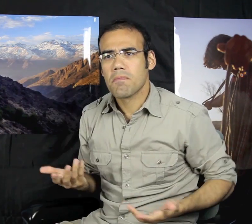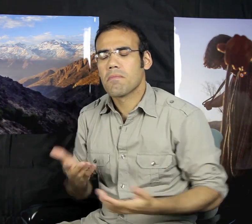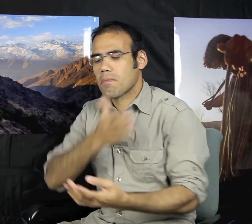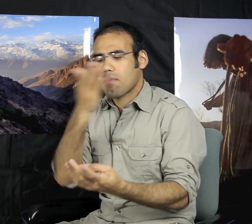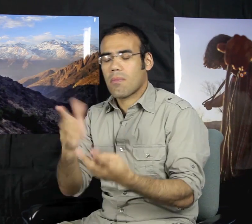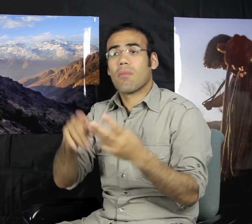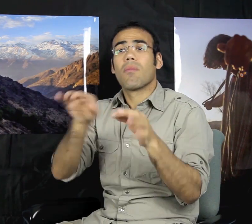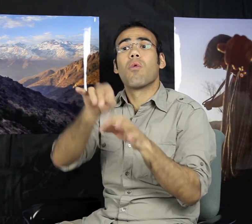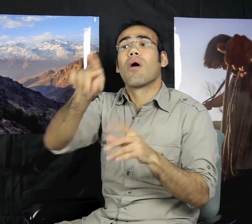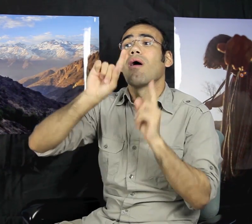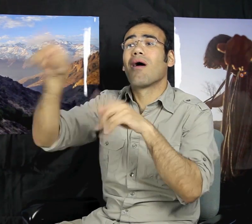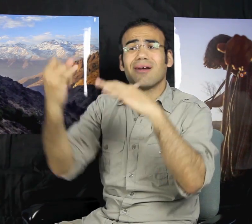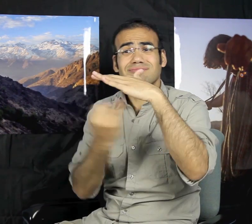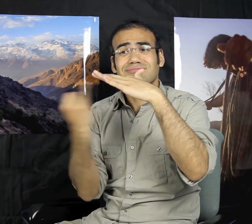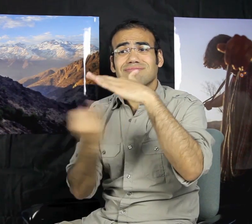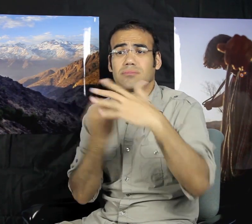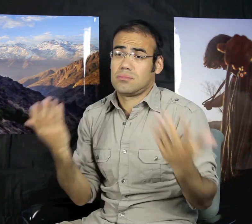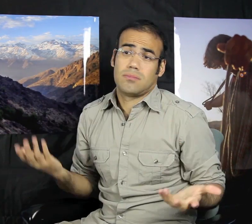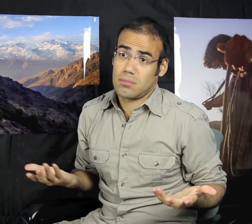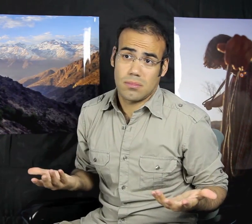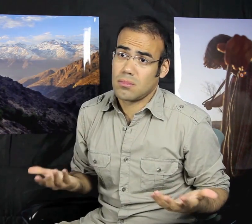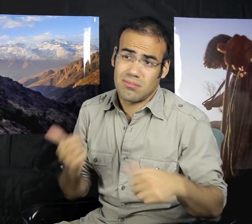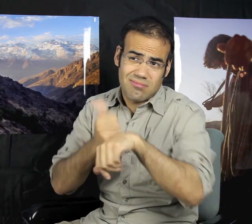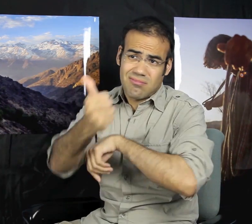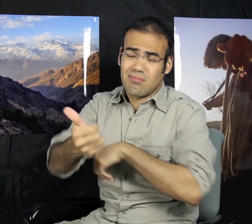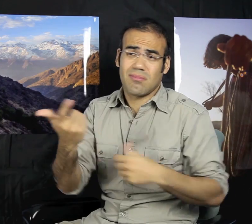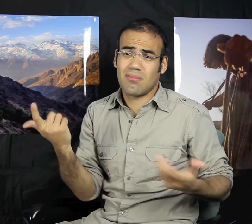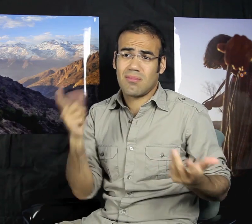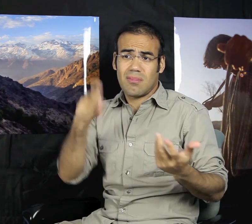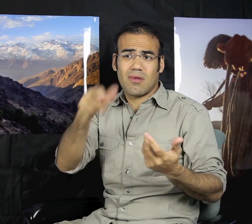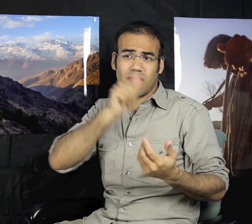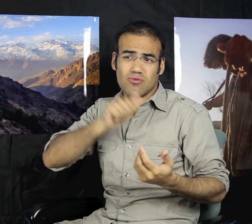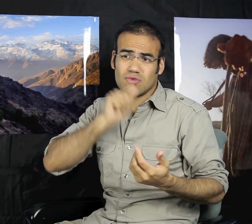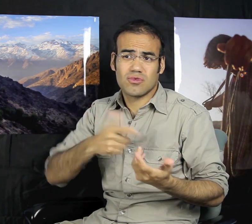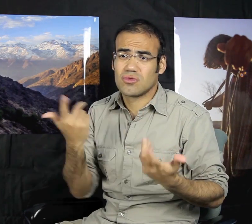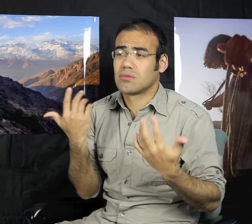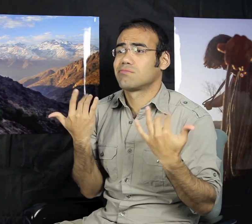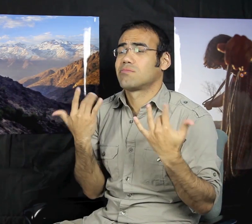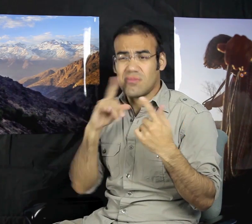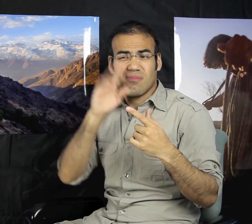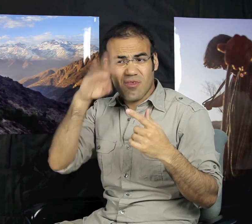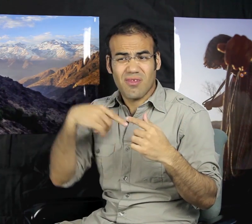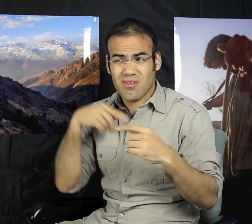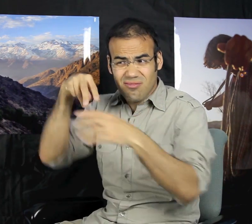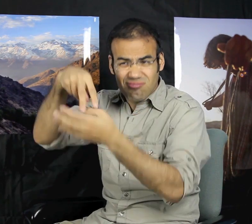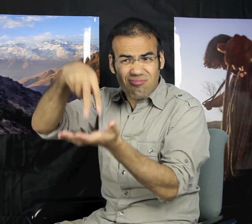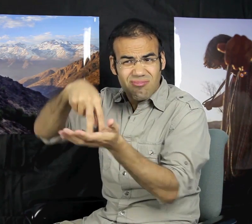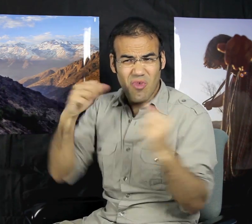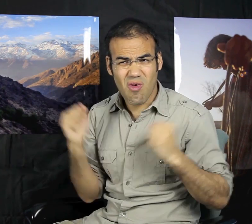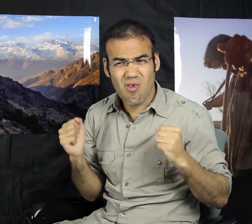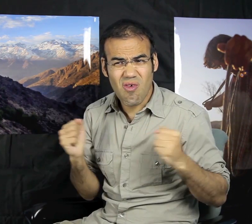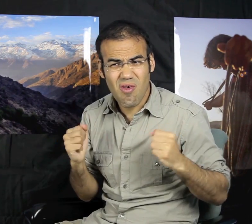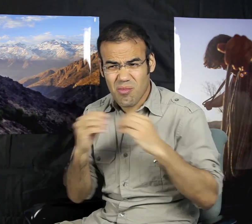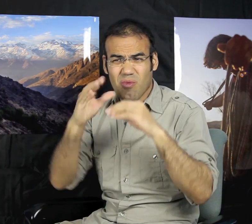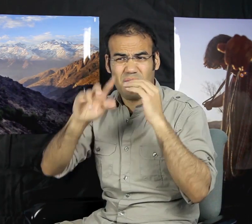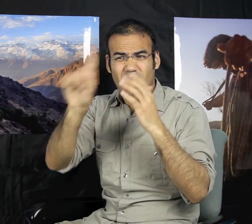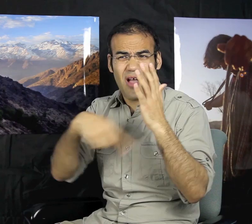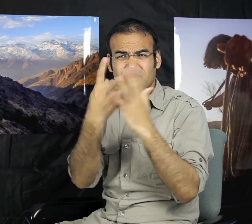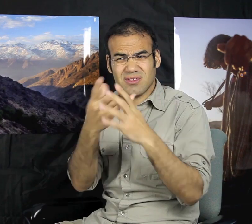Third, it's important to be isolated. You have to have patience. You know, I stood in the cold for more than an hour.